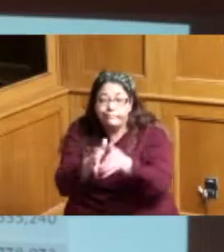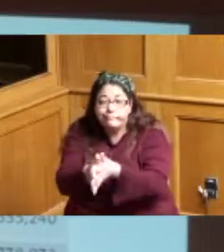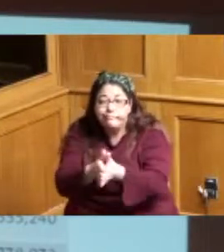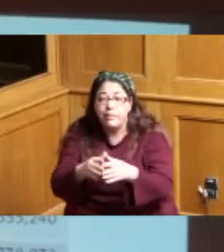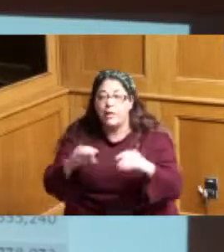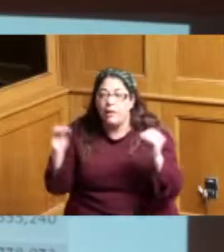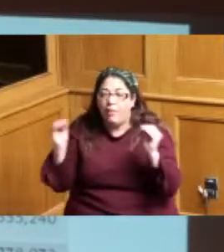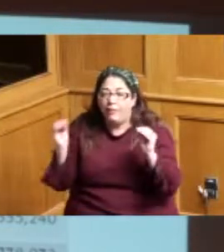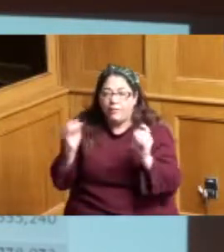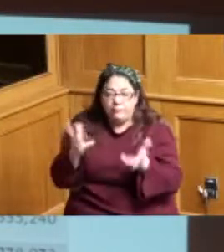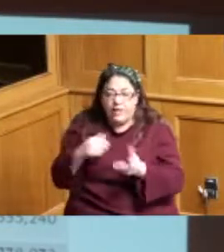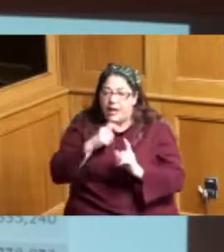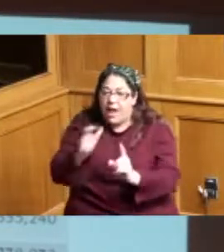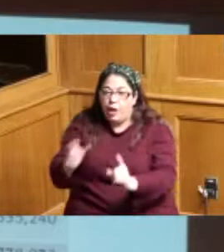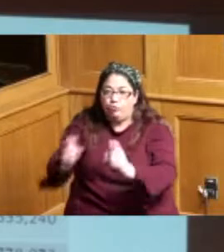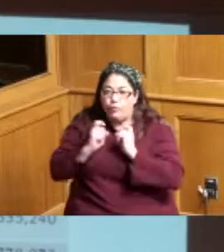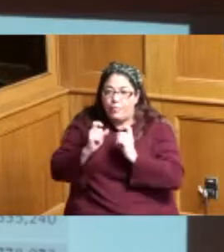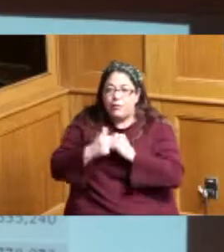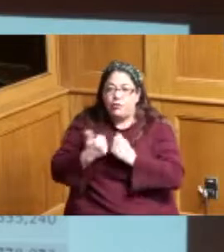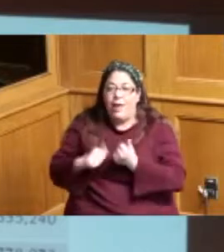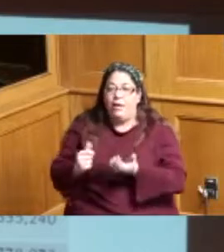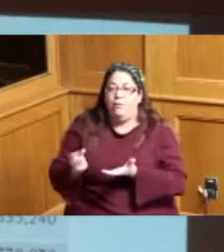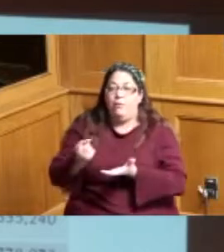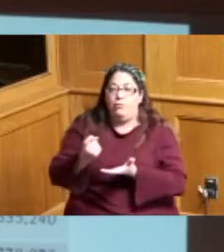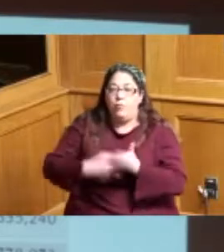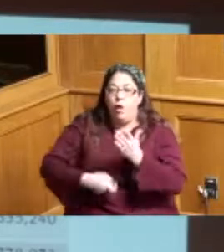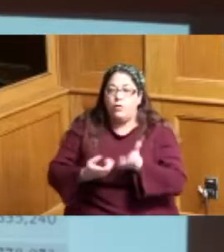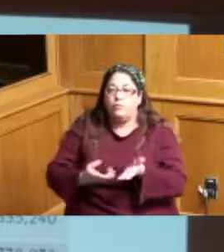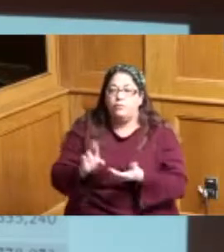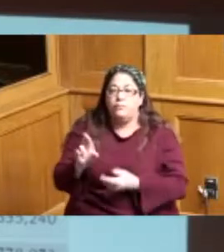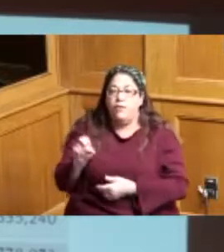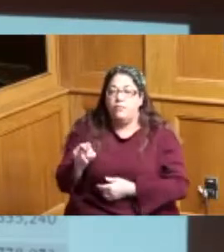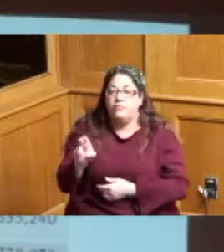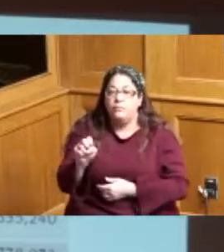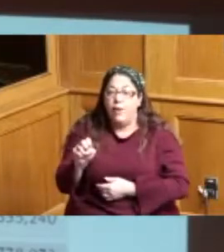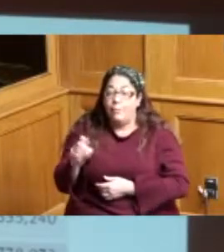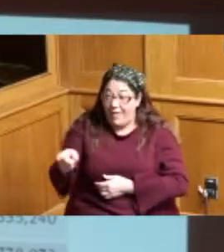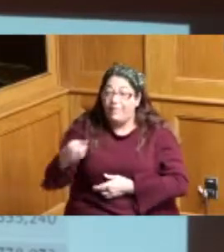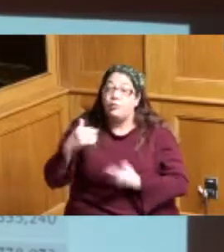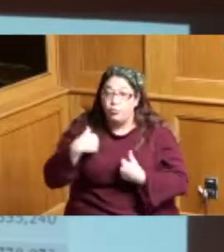are not contributing anything to cost recovery but now they do send stormwater runoff and so